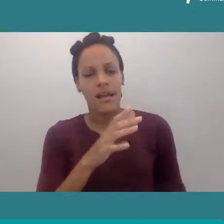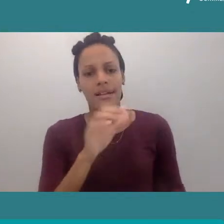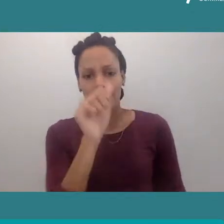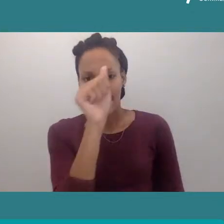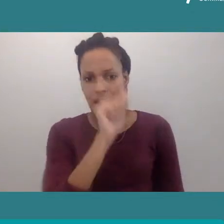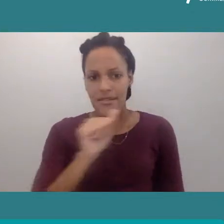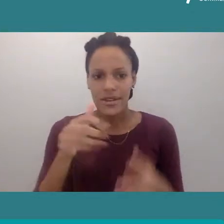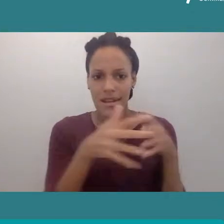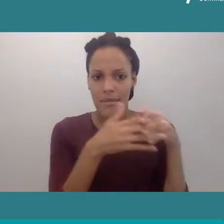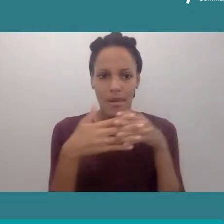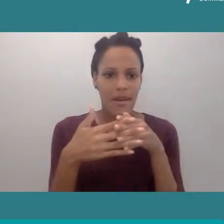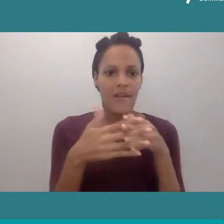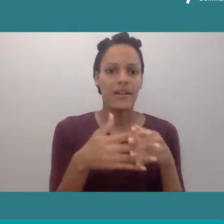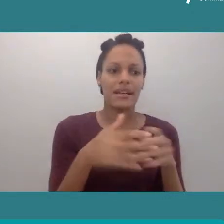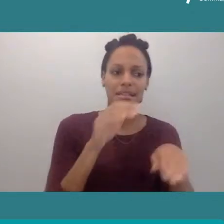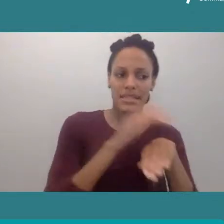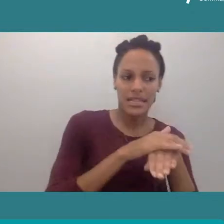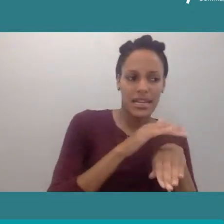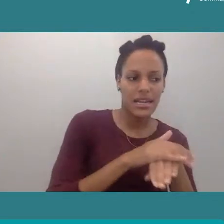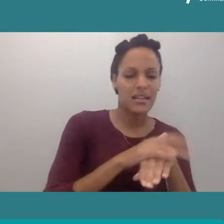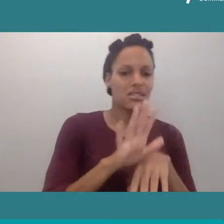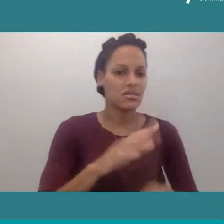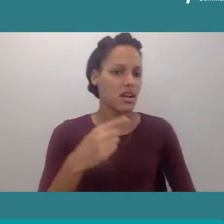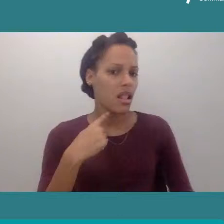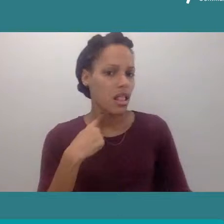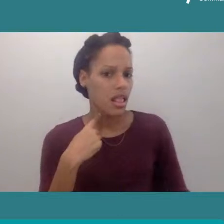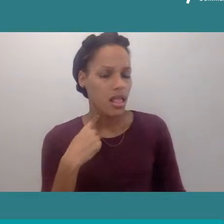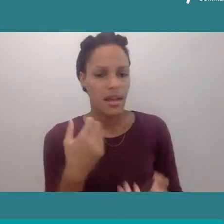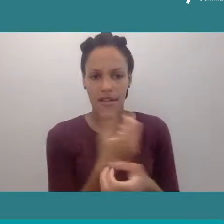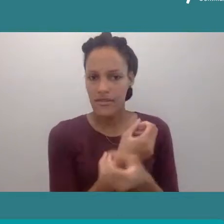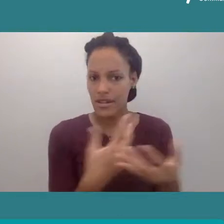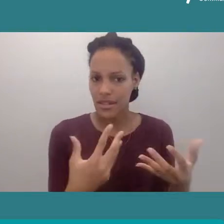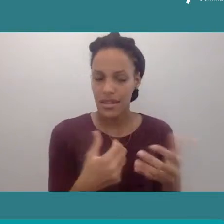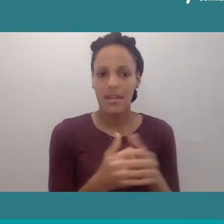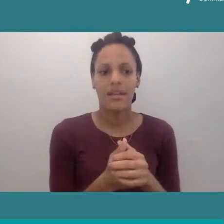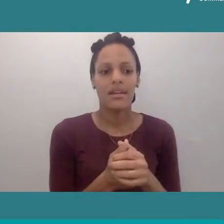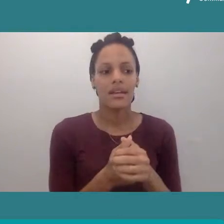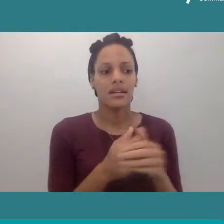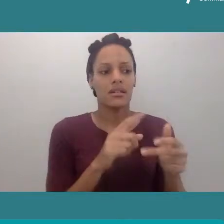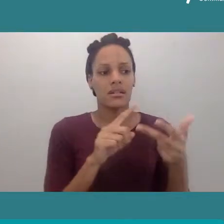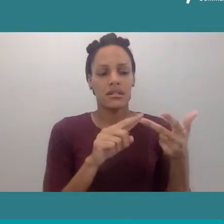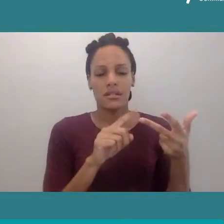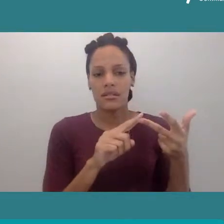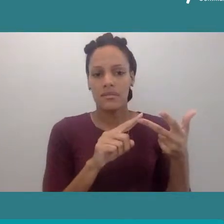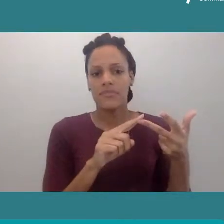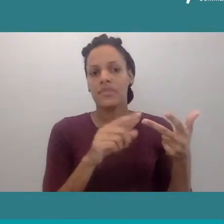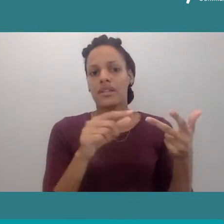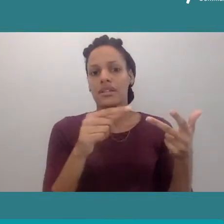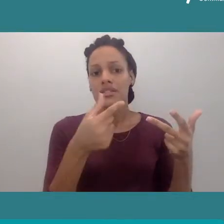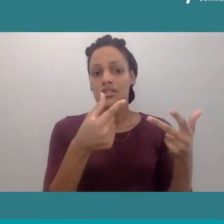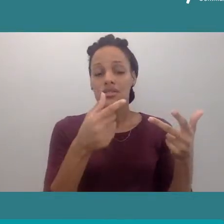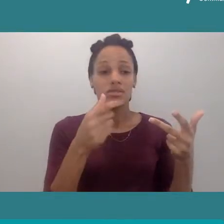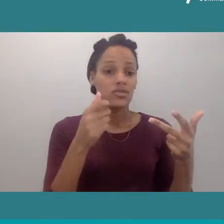in the Black comic strips. Looking at gender dynamics through Black comic strips and because